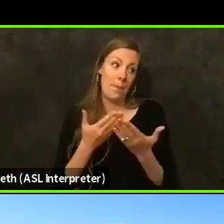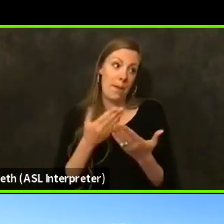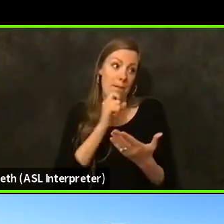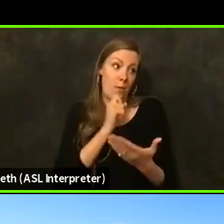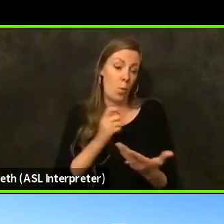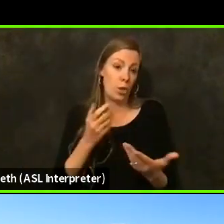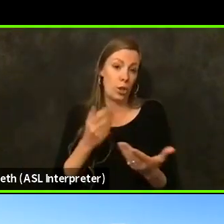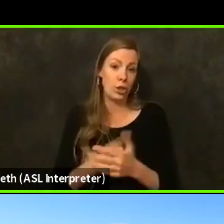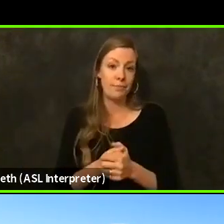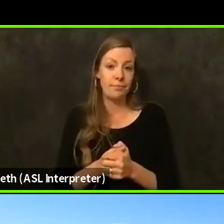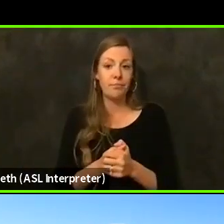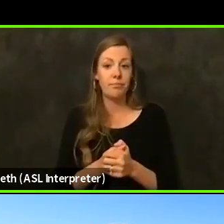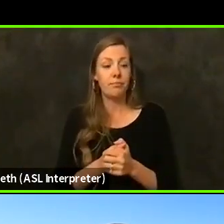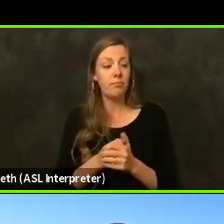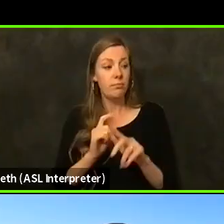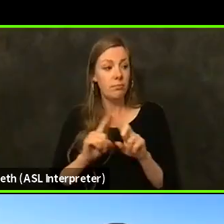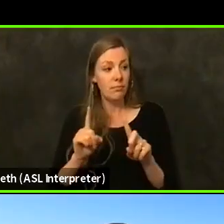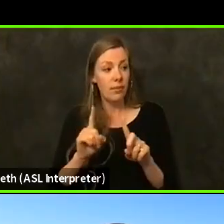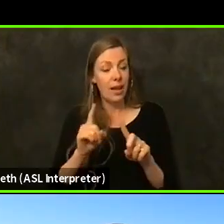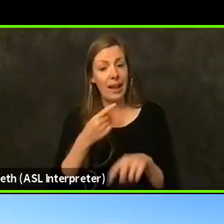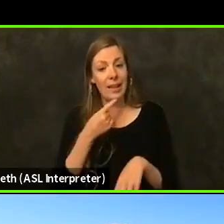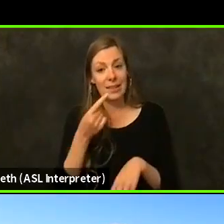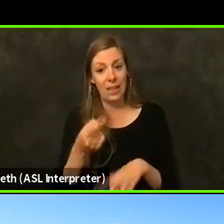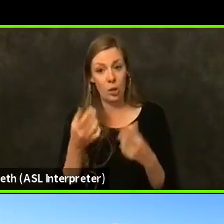But I can tell you that now I feel that